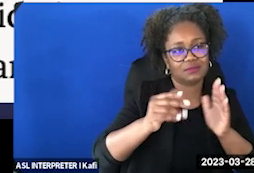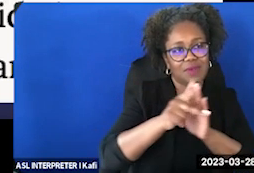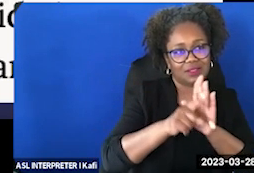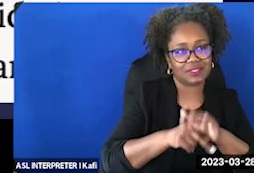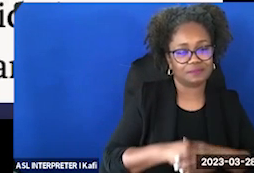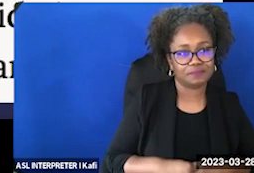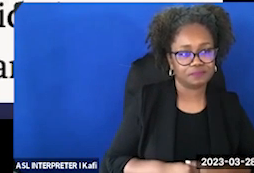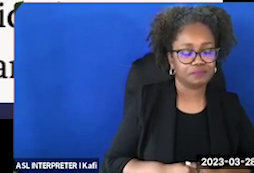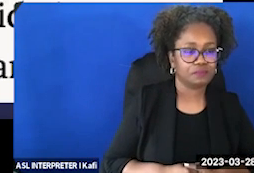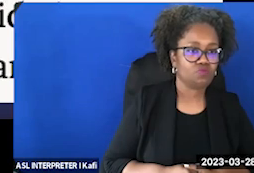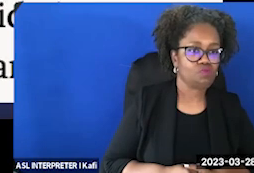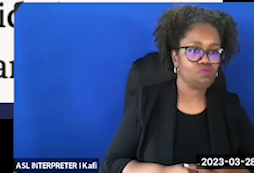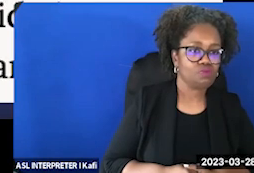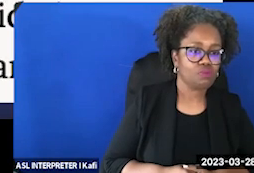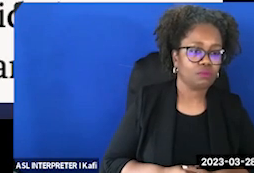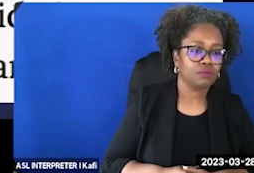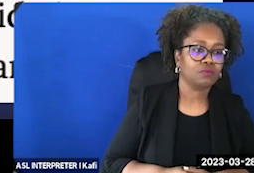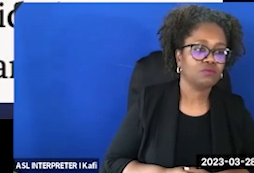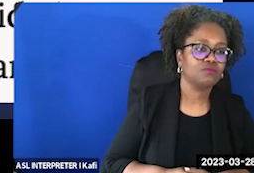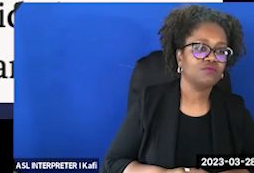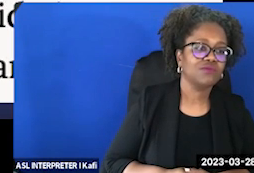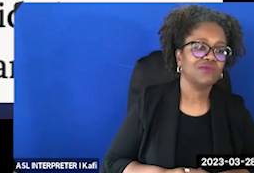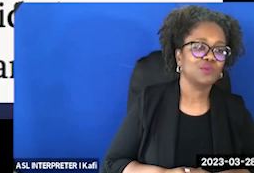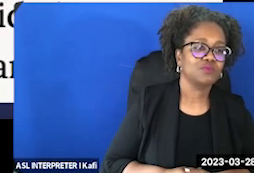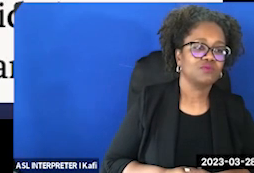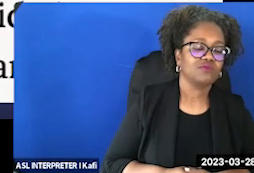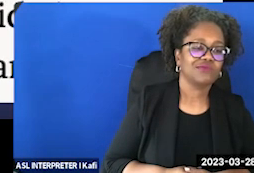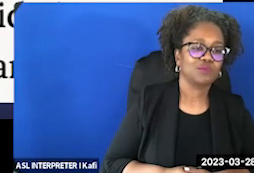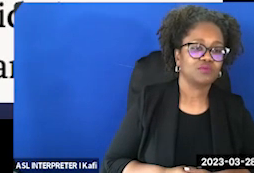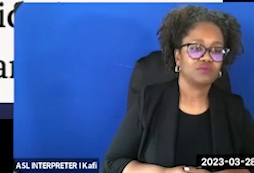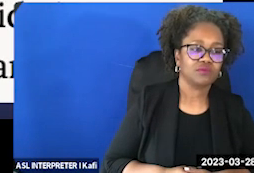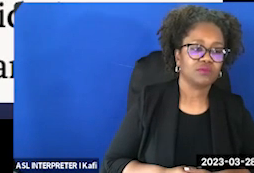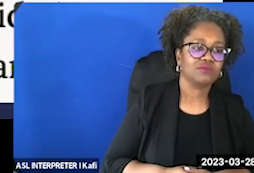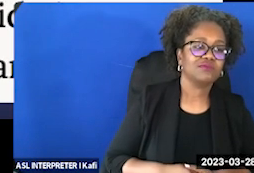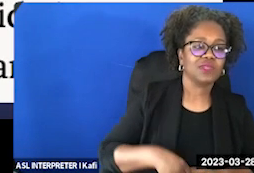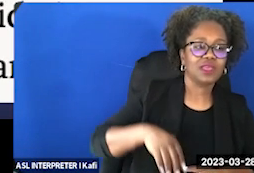Debbie Stine, Science & Technology Policy Academy: So this is a study from the National Academies. This is the next committee of Science to medicine, and those are